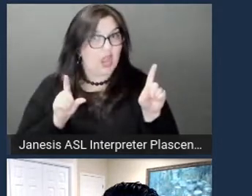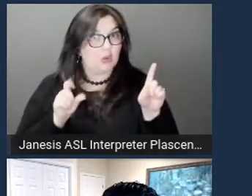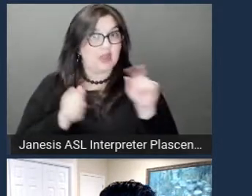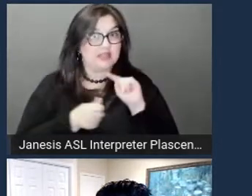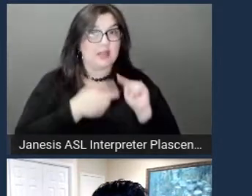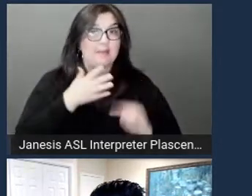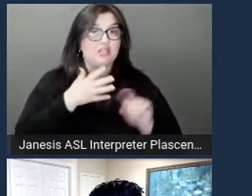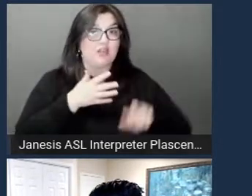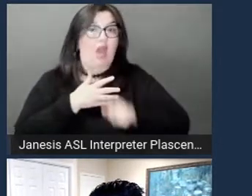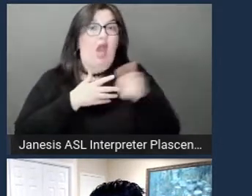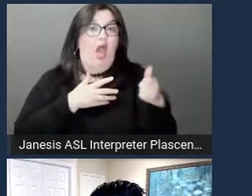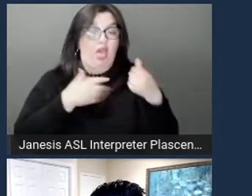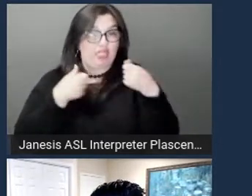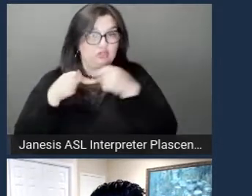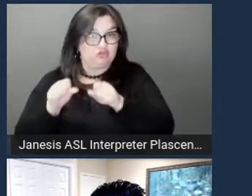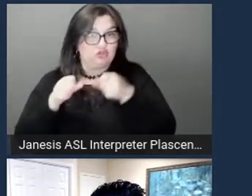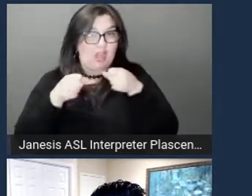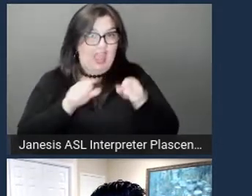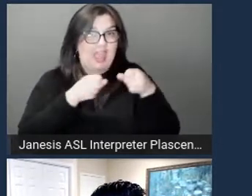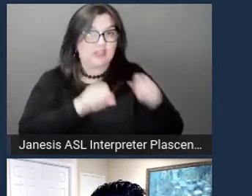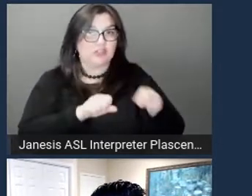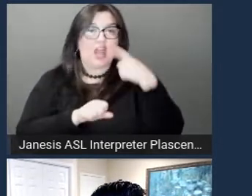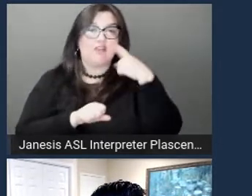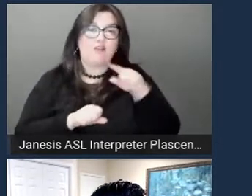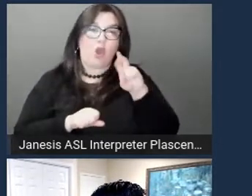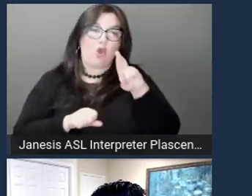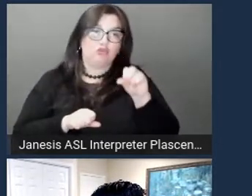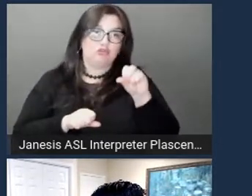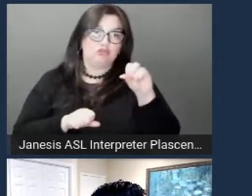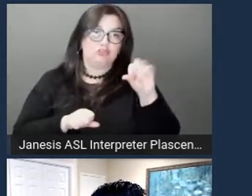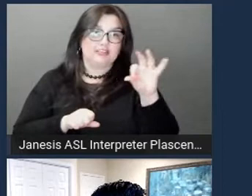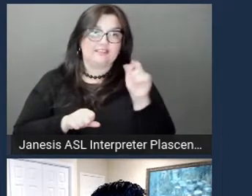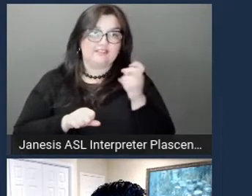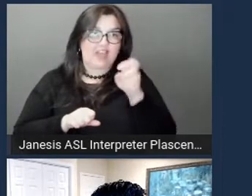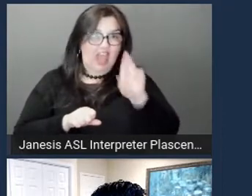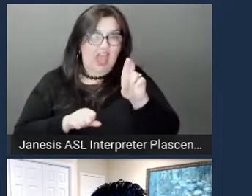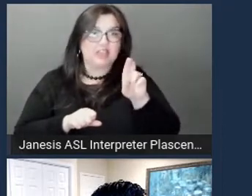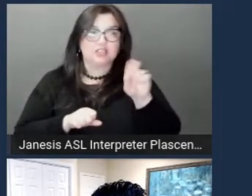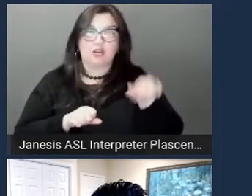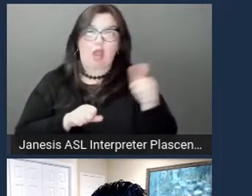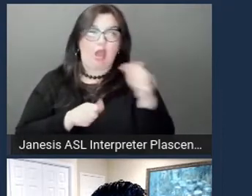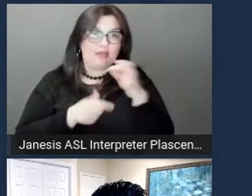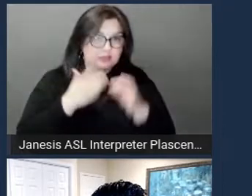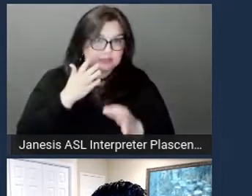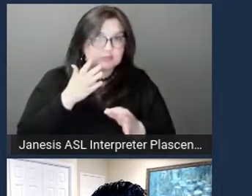like for example, for refactor, there are a bunch of different options, for replatform, sorry,